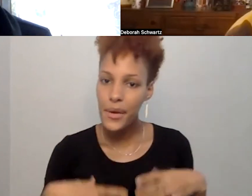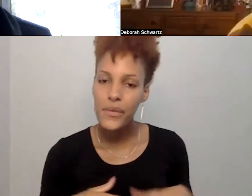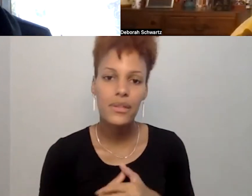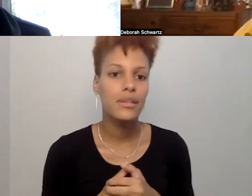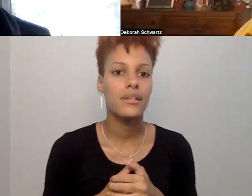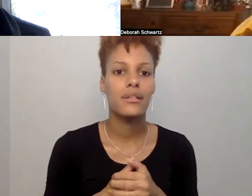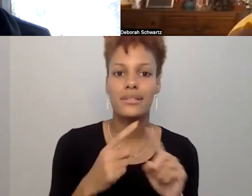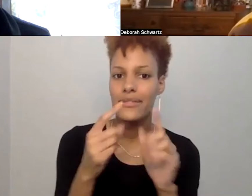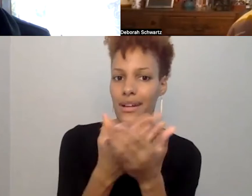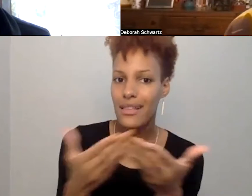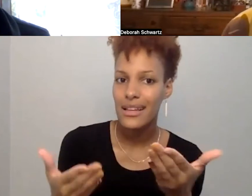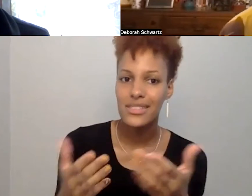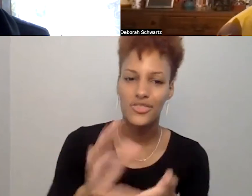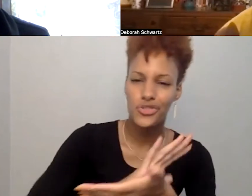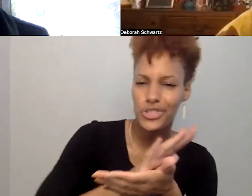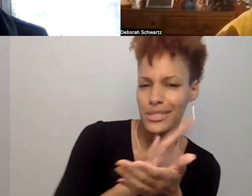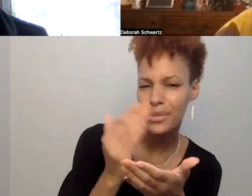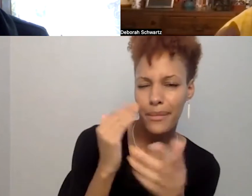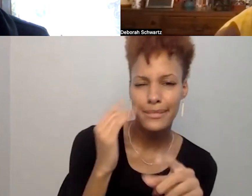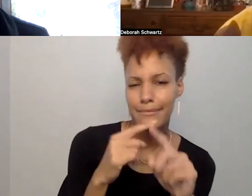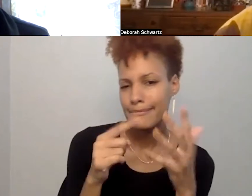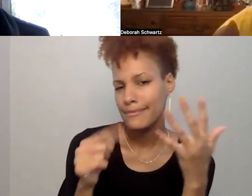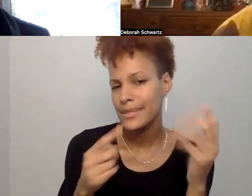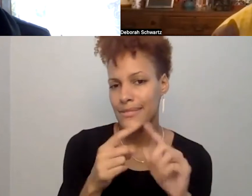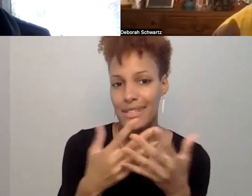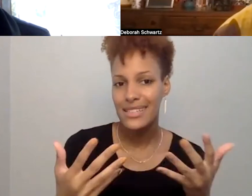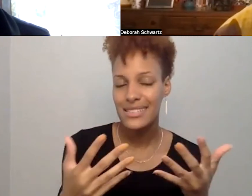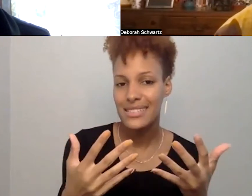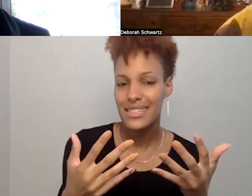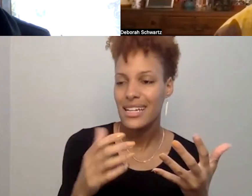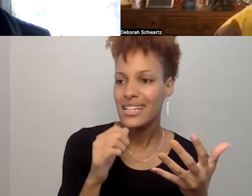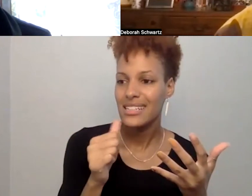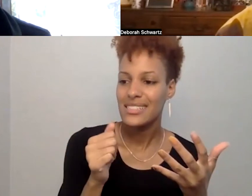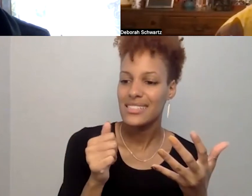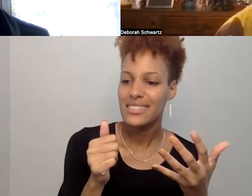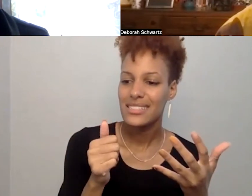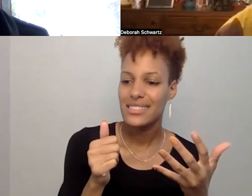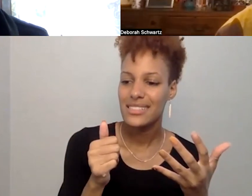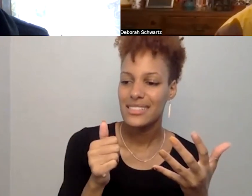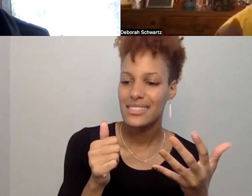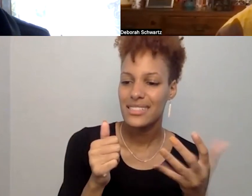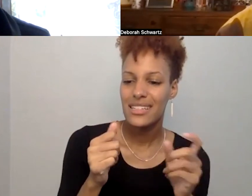you know, cheeses or whatever really does a disservice to curators because it's- you don't